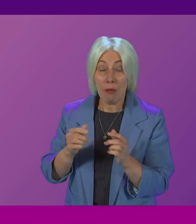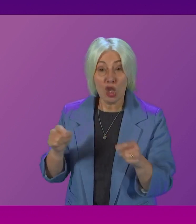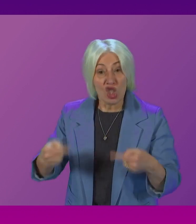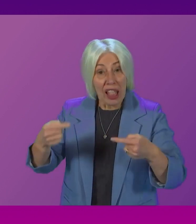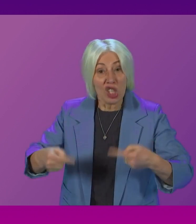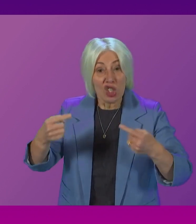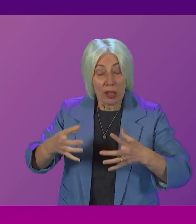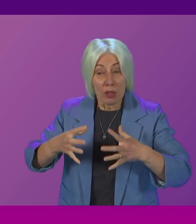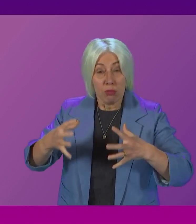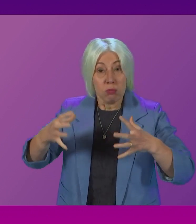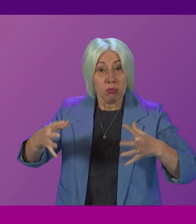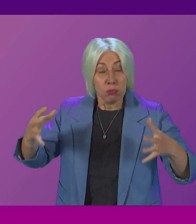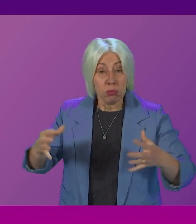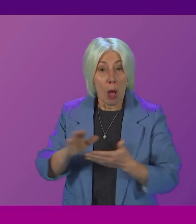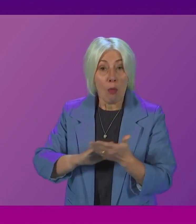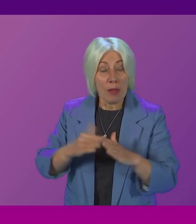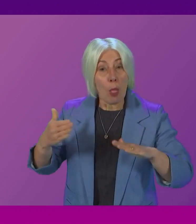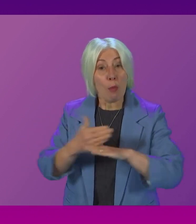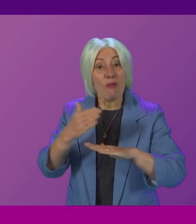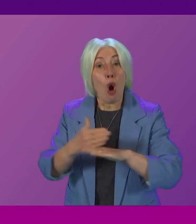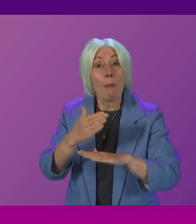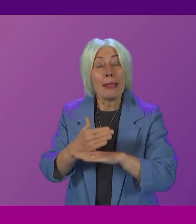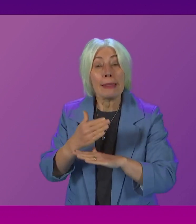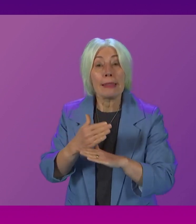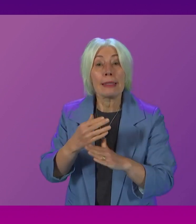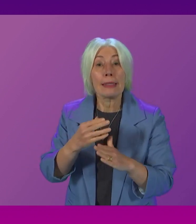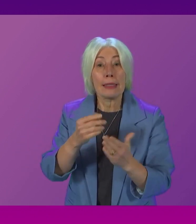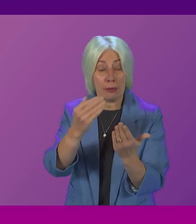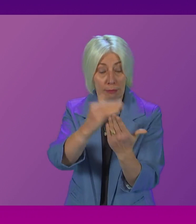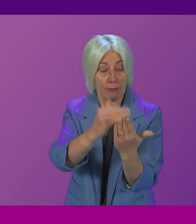therefore, for the performance measures that we have in the national health service. We are seeing